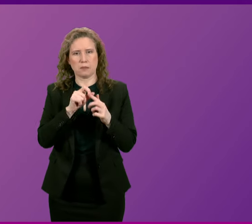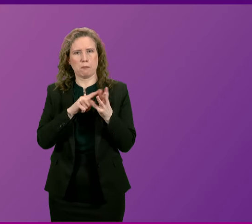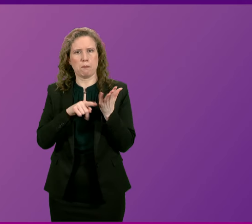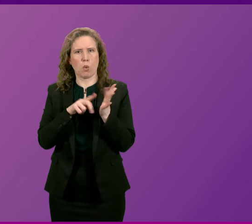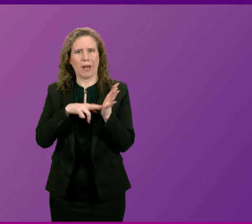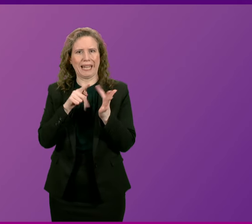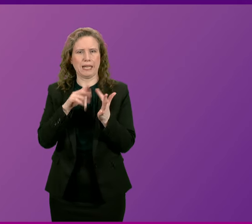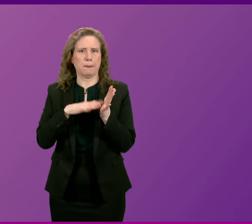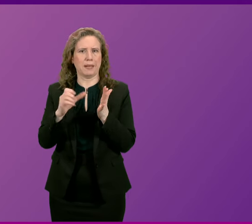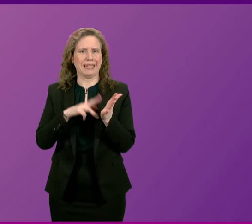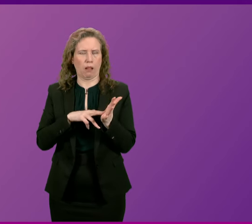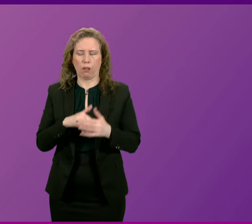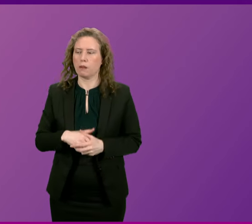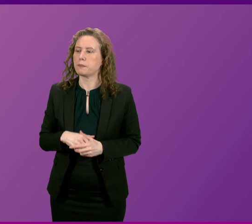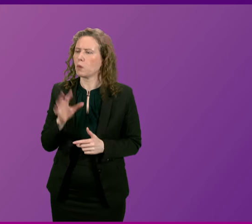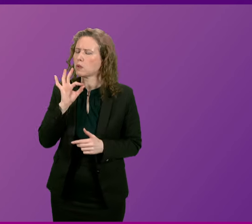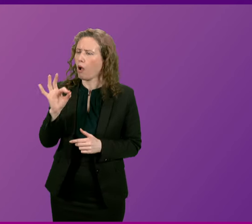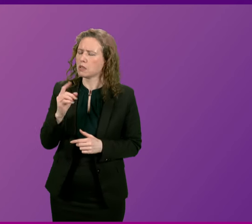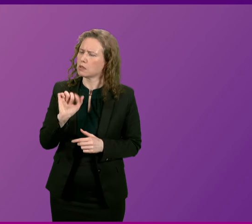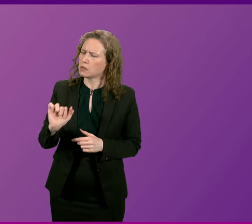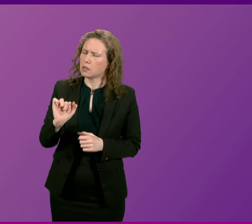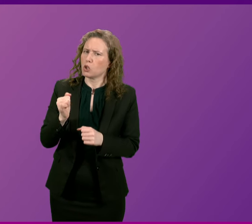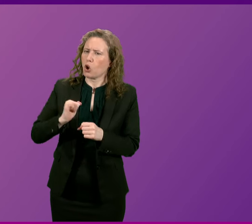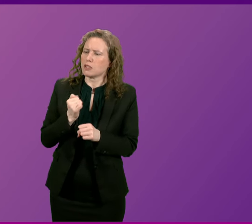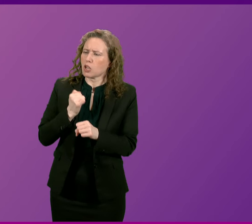To ask the First Minister what the Scottish Government’s response is to reports that the